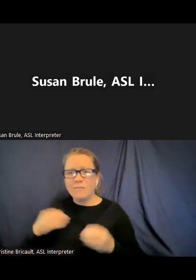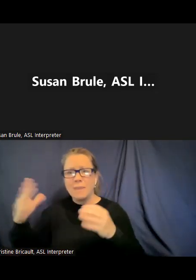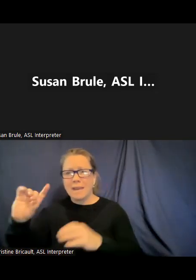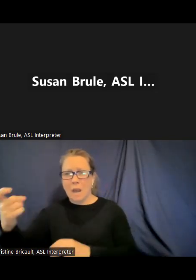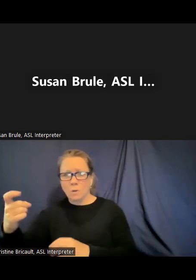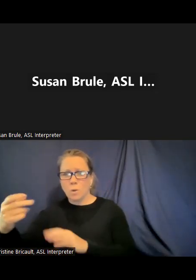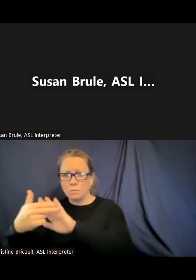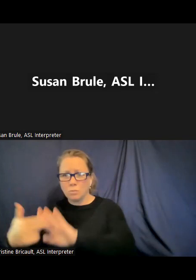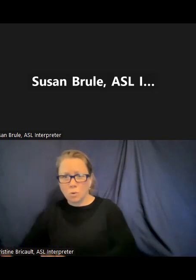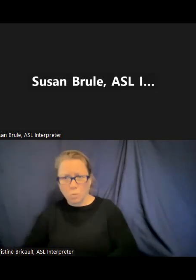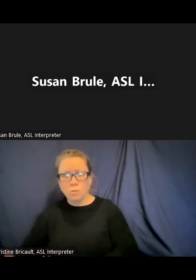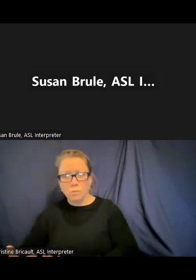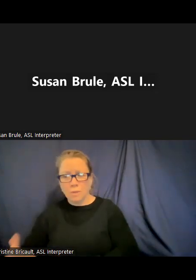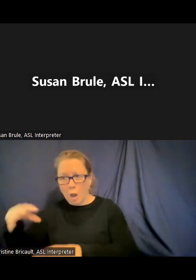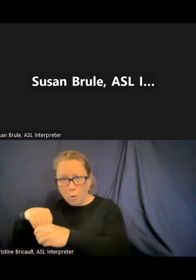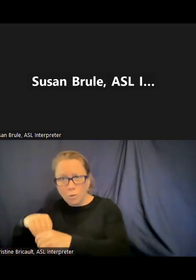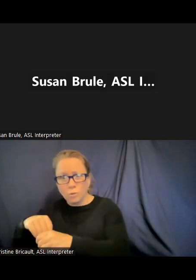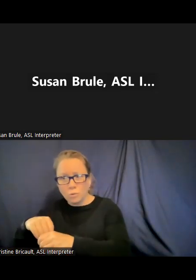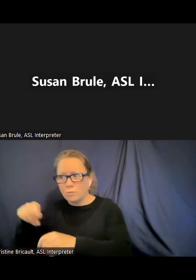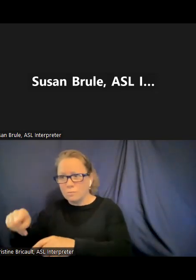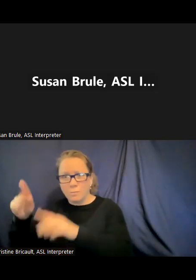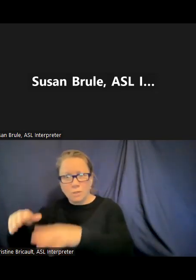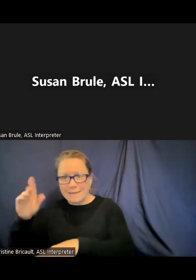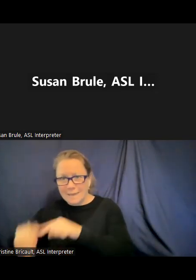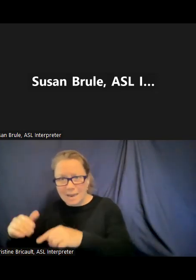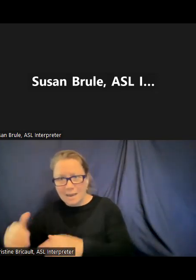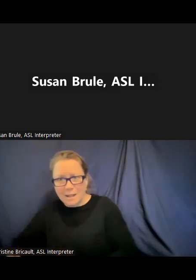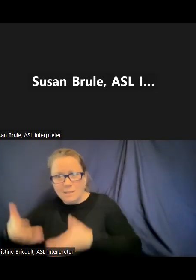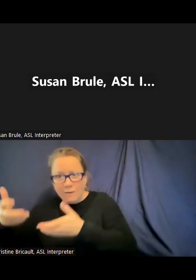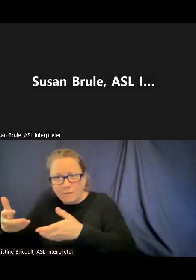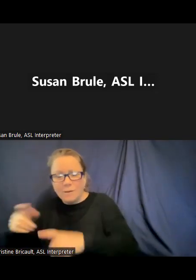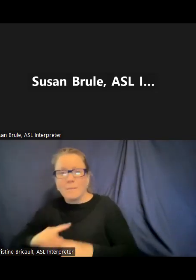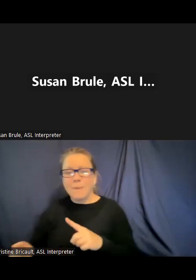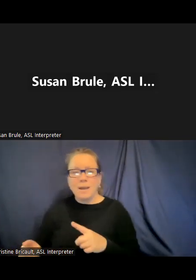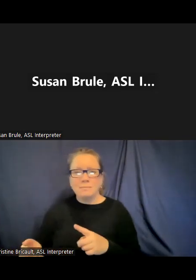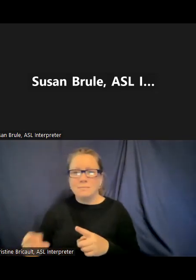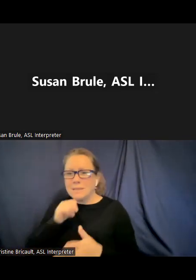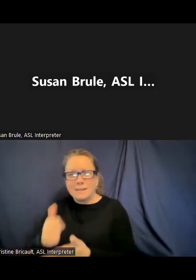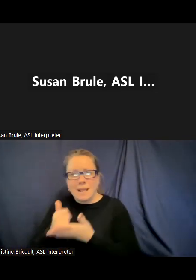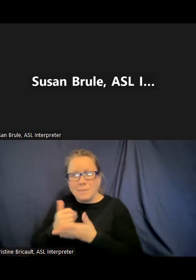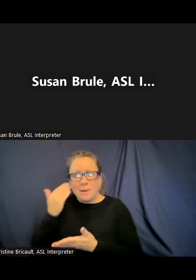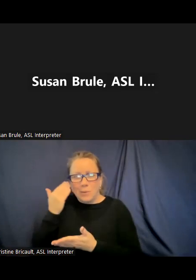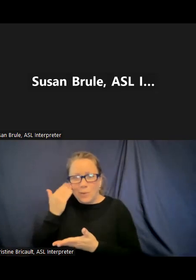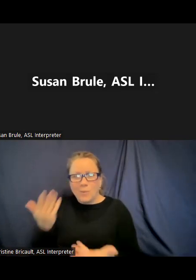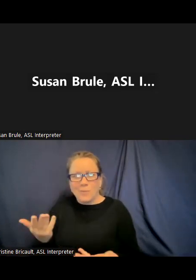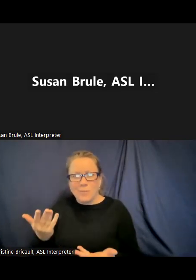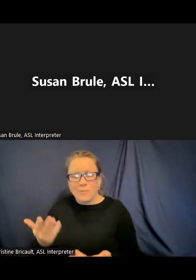that would limit someone's ability to lift more than ten pounds, but you don't really care what that diagnosis